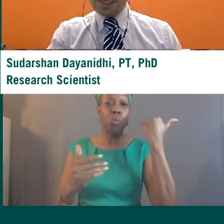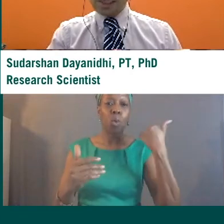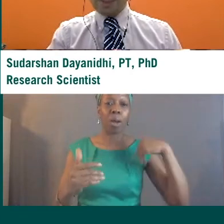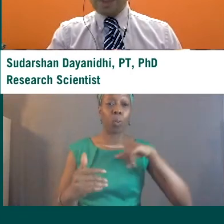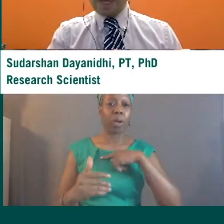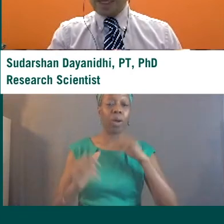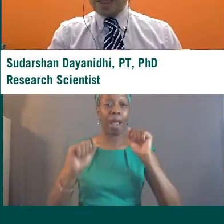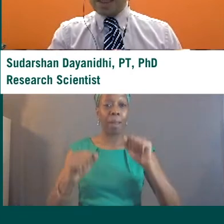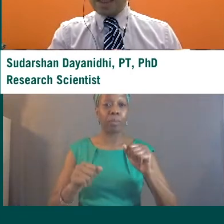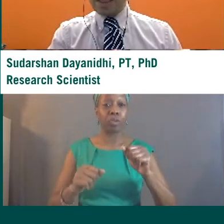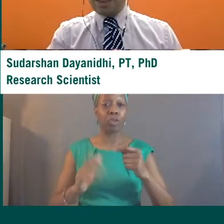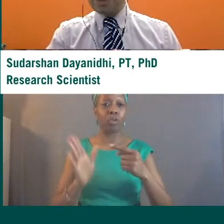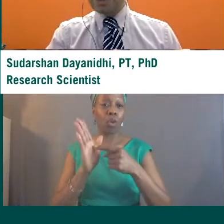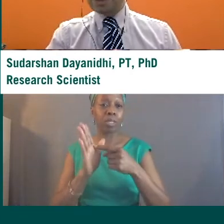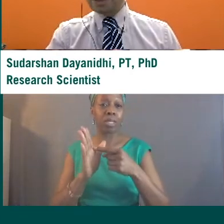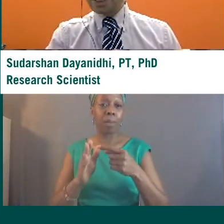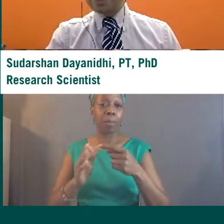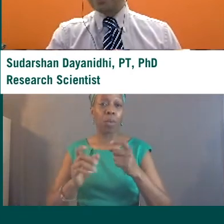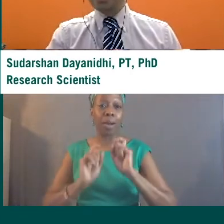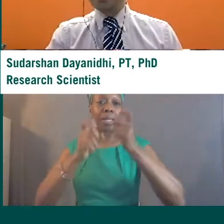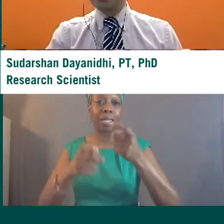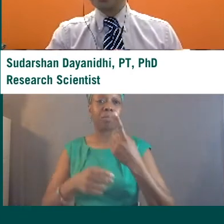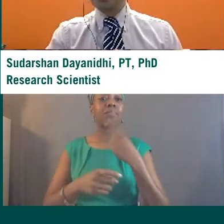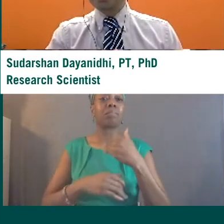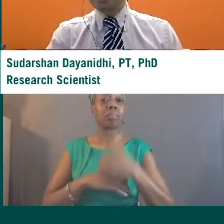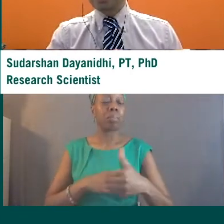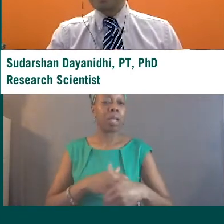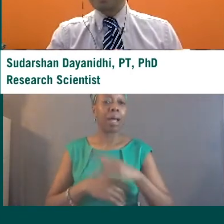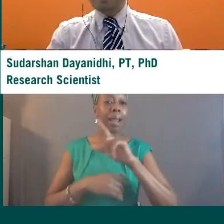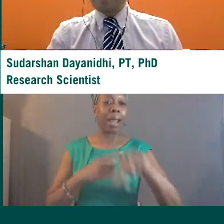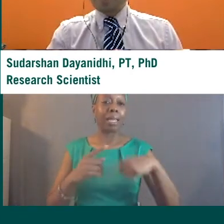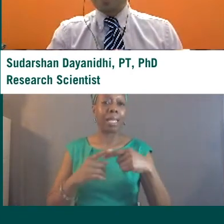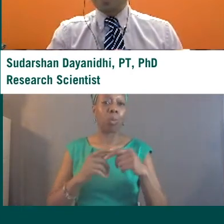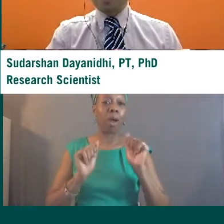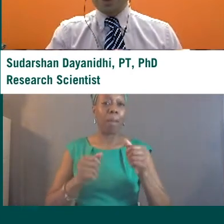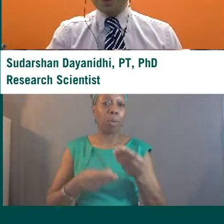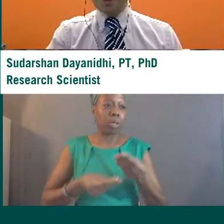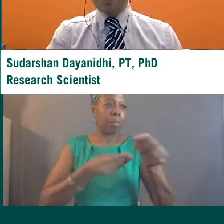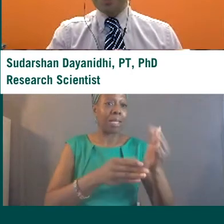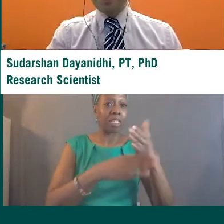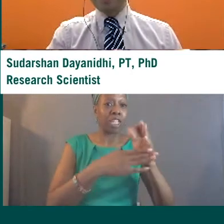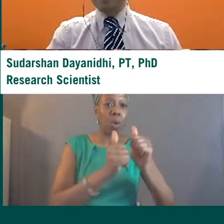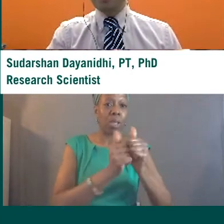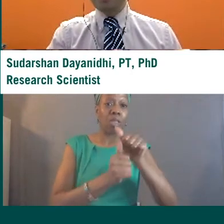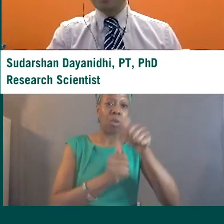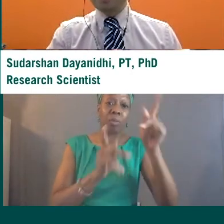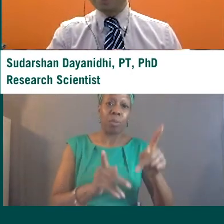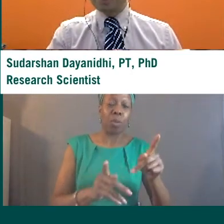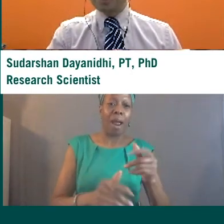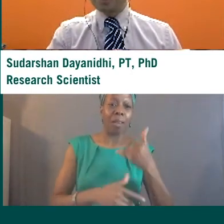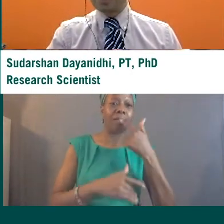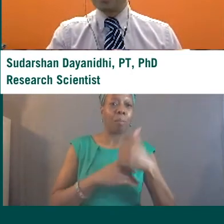And these kinds of situations are potentially related to impaired muscle growth,